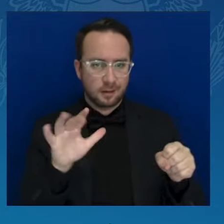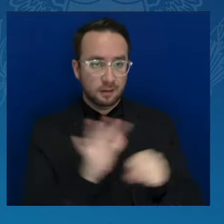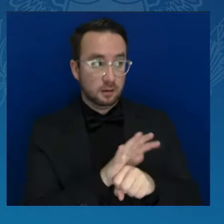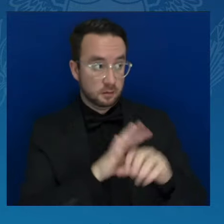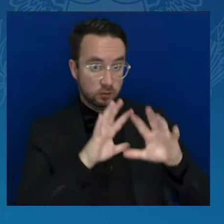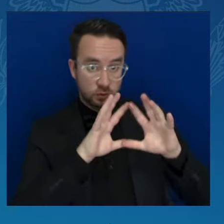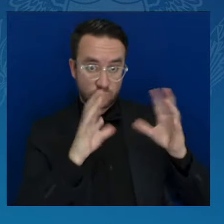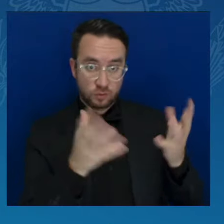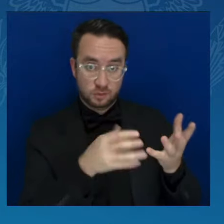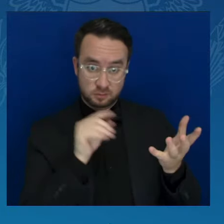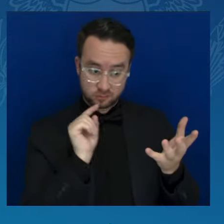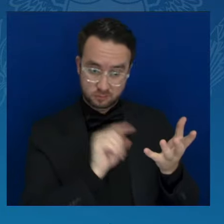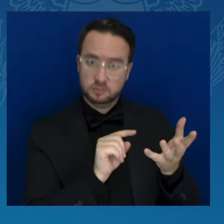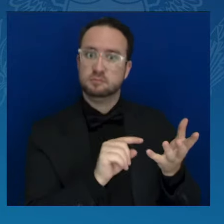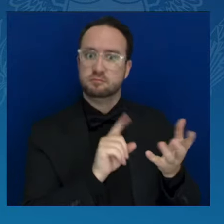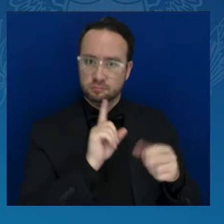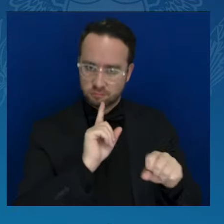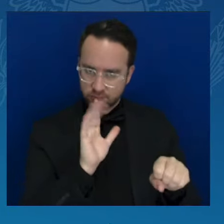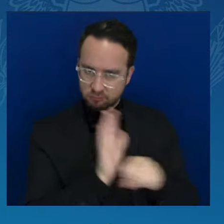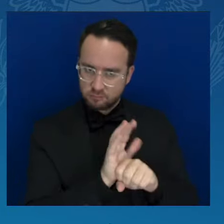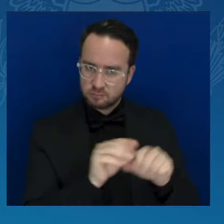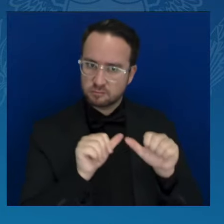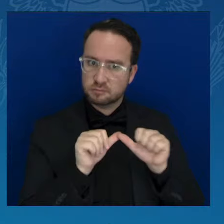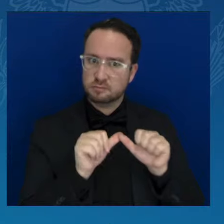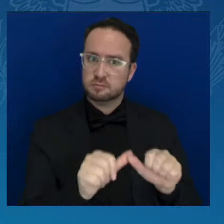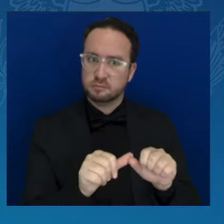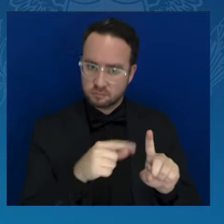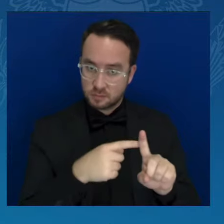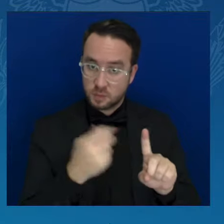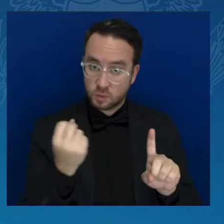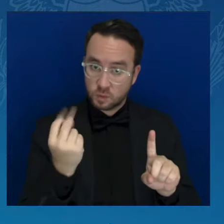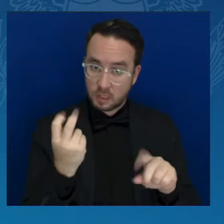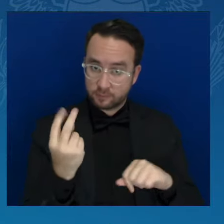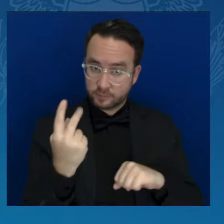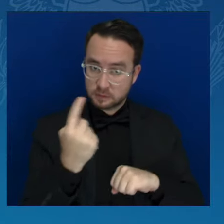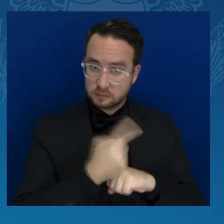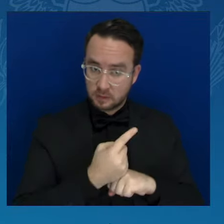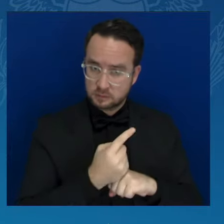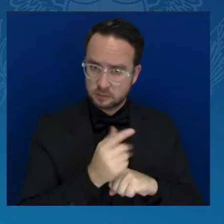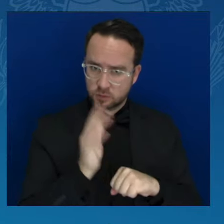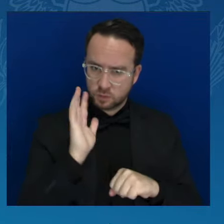And if you look back over the course of the last two years, we've led comprehensive dialogs with countries